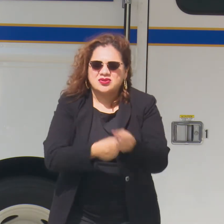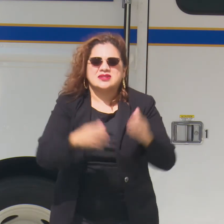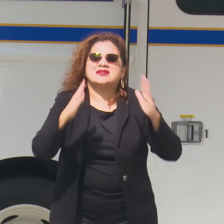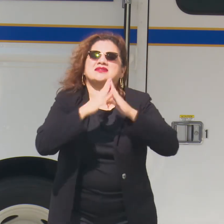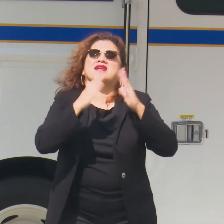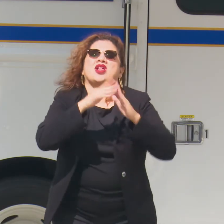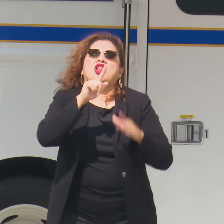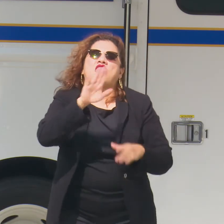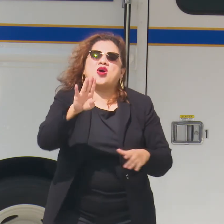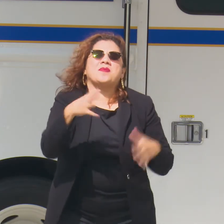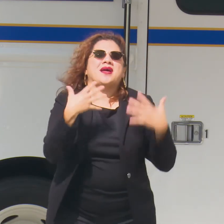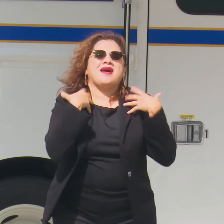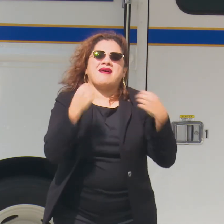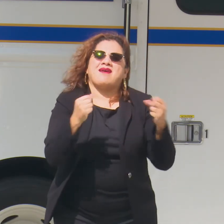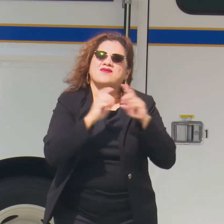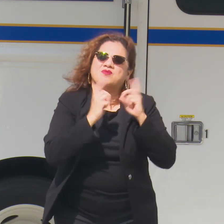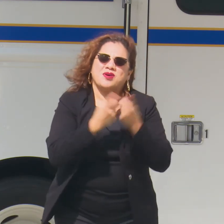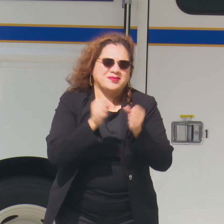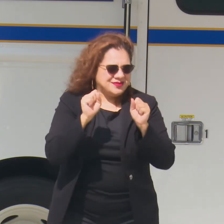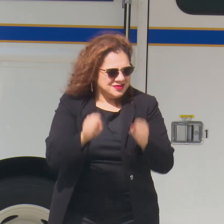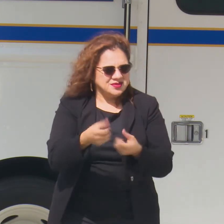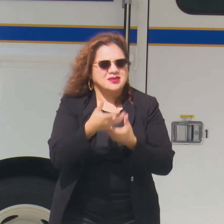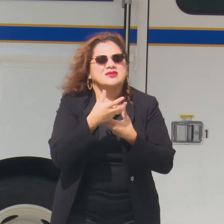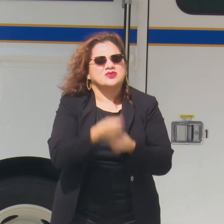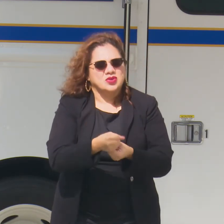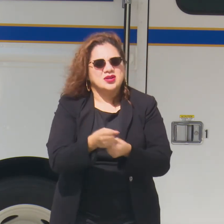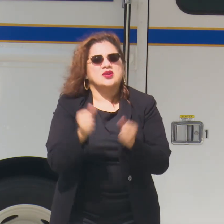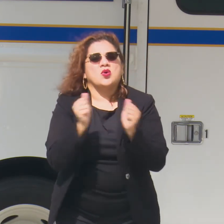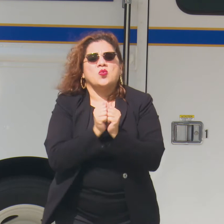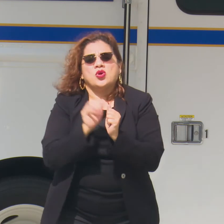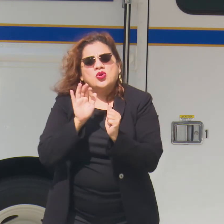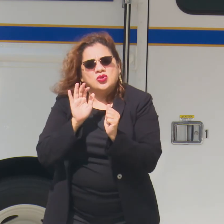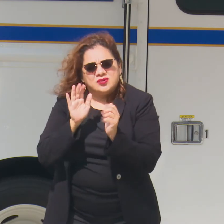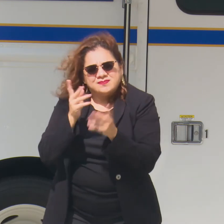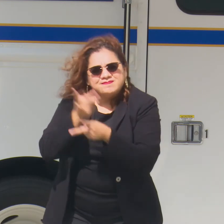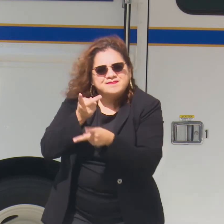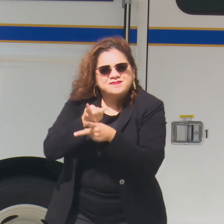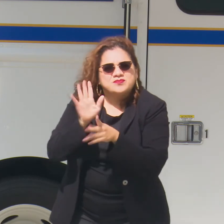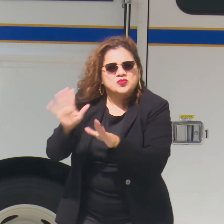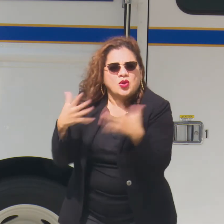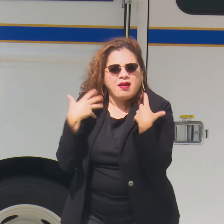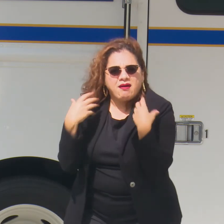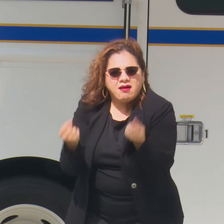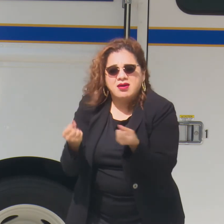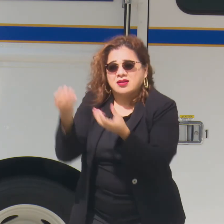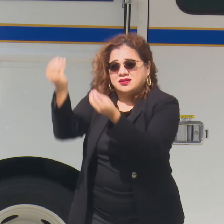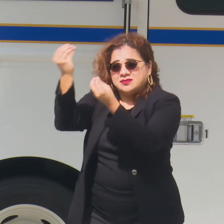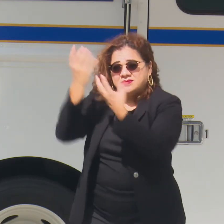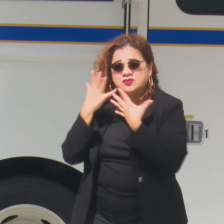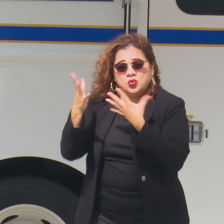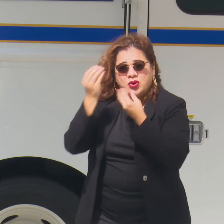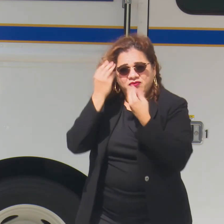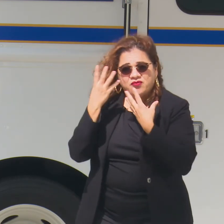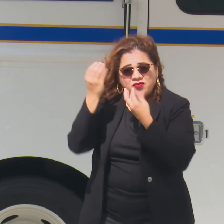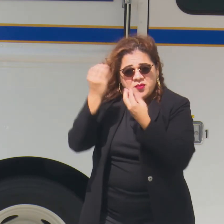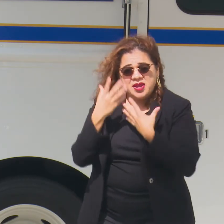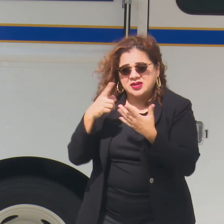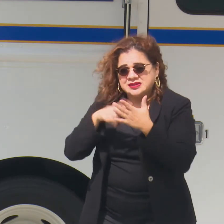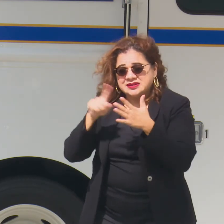department with your health but also with the information." But then let's say you do test